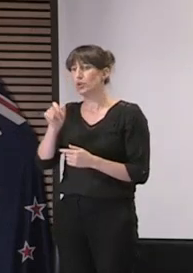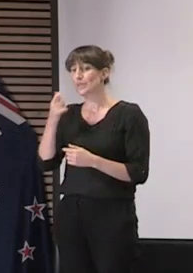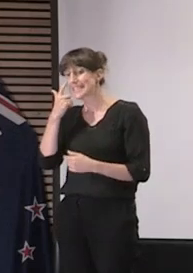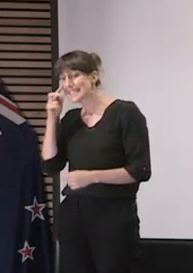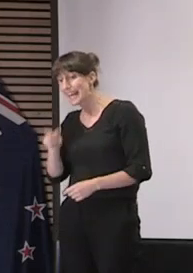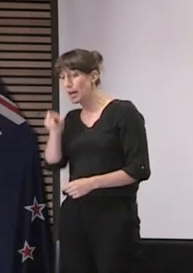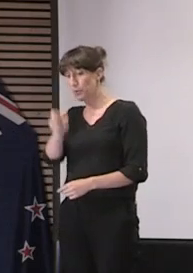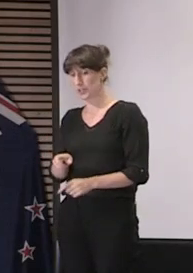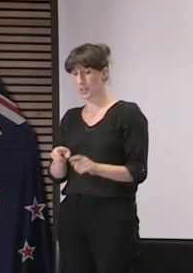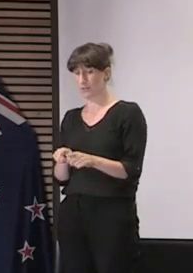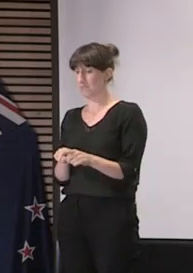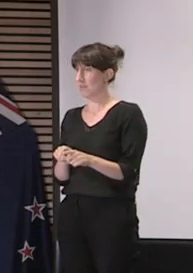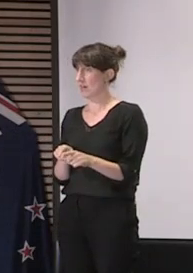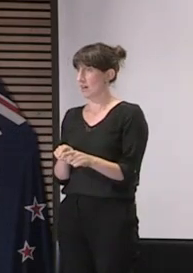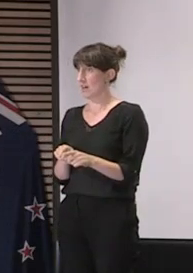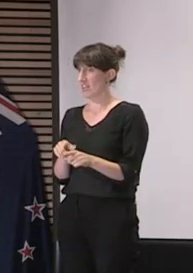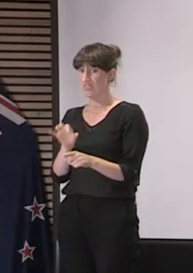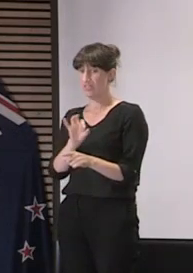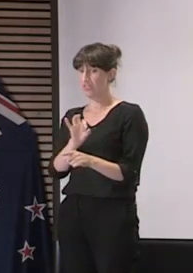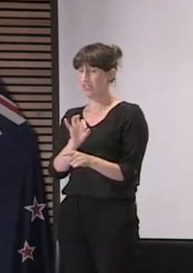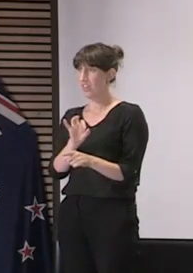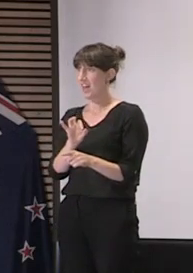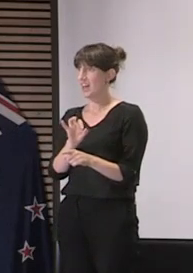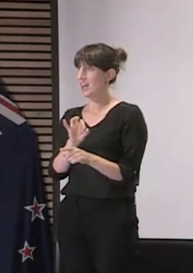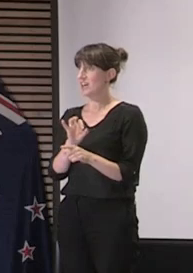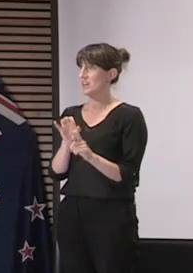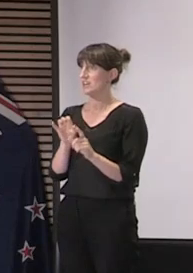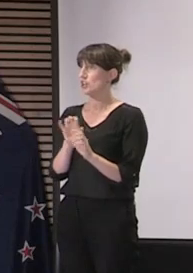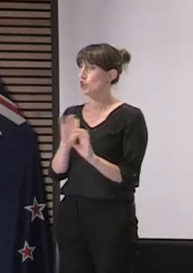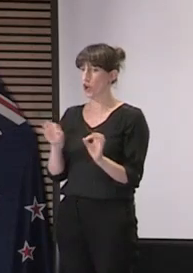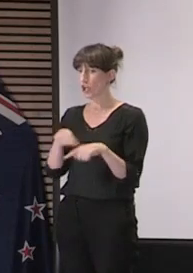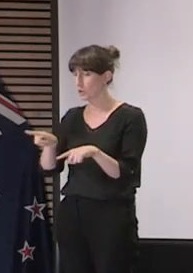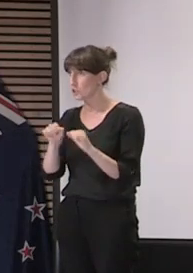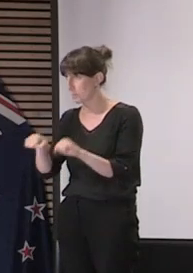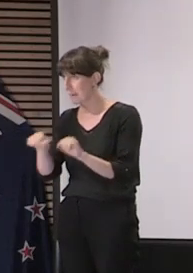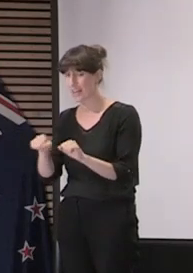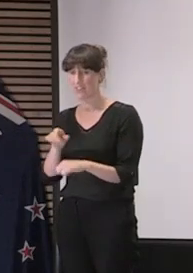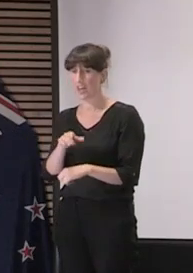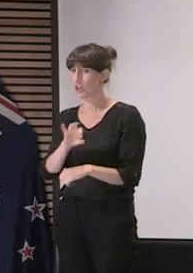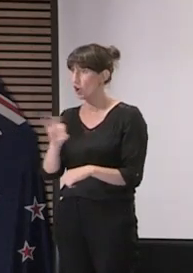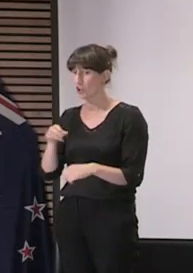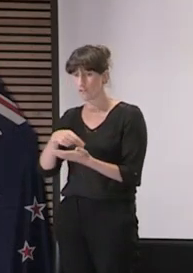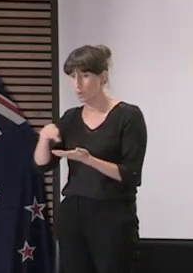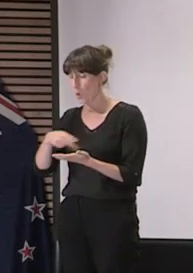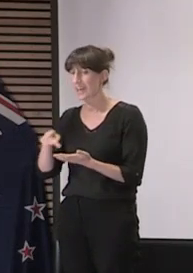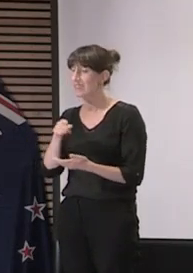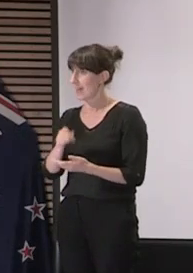If people have not abided by the terms, what do the police do? Do they put